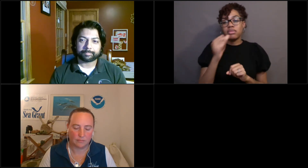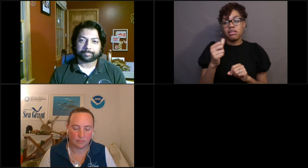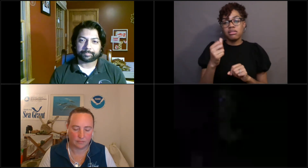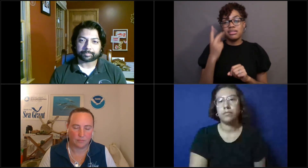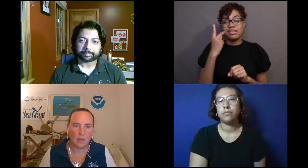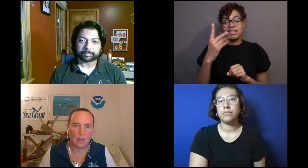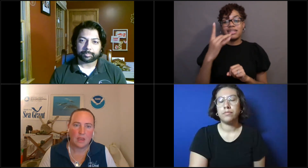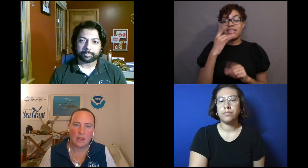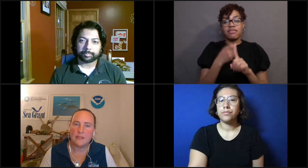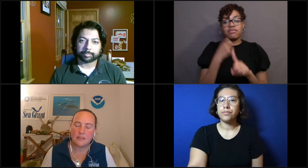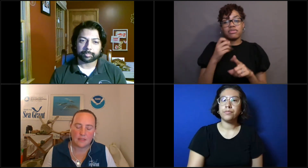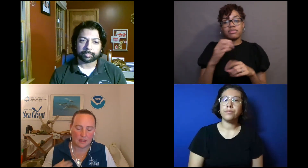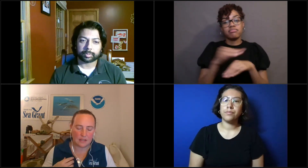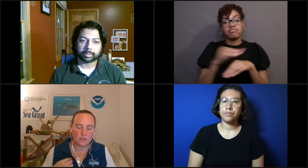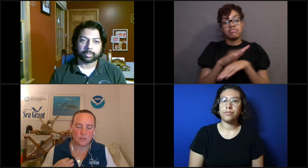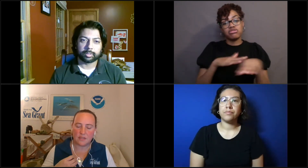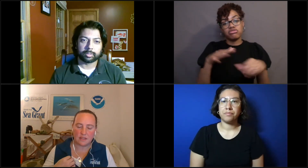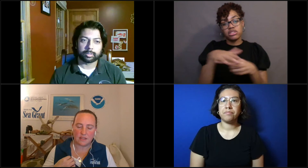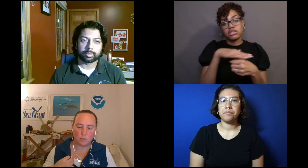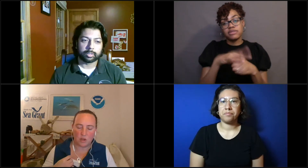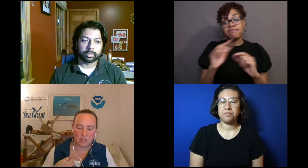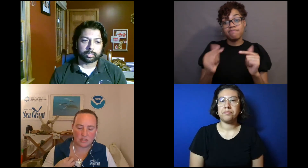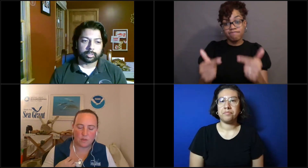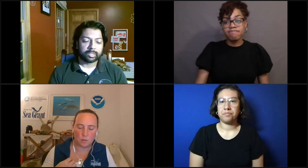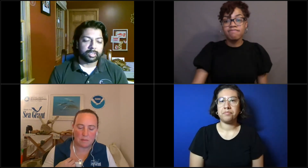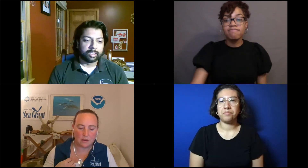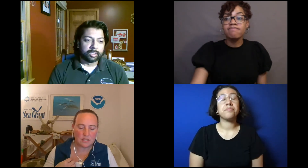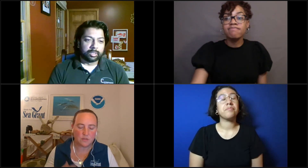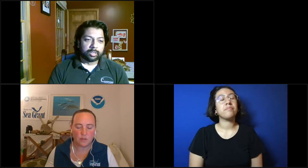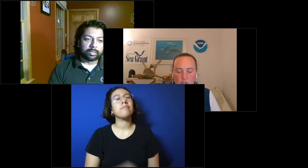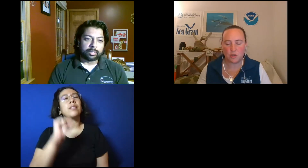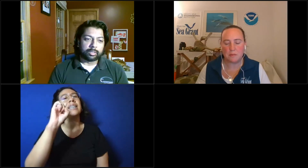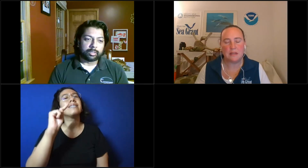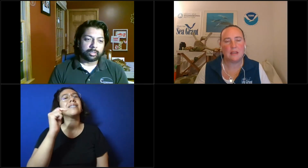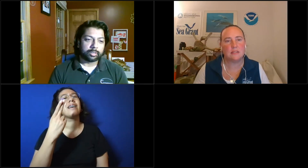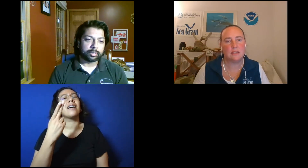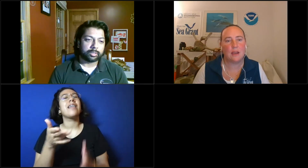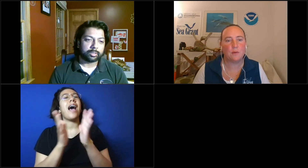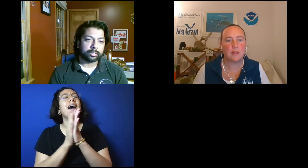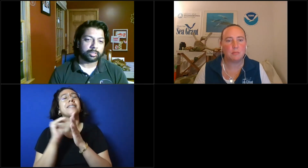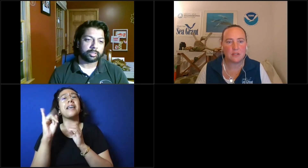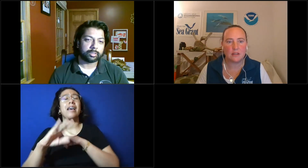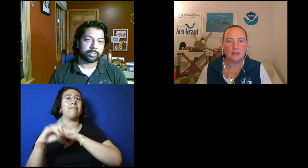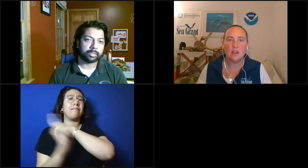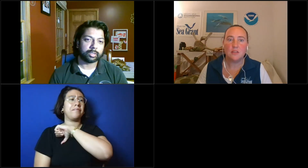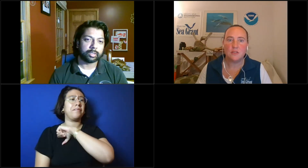Yup. And I think that answers, Seth had some questions if there were penalties for disturbing nests, and how are they protected?